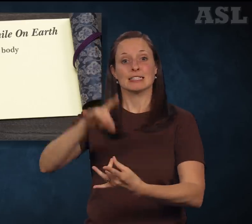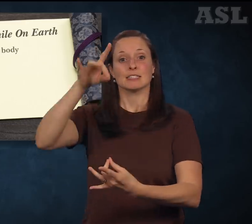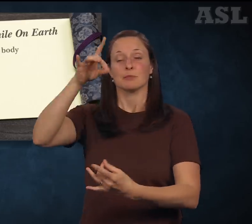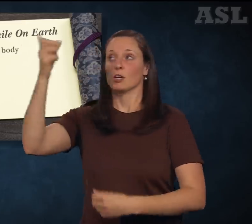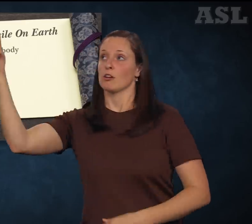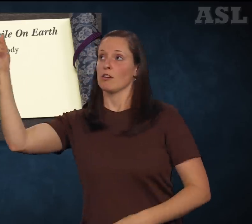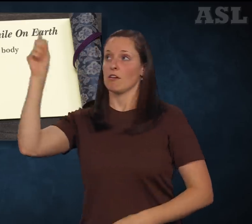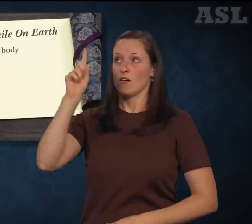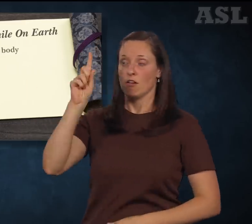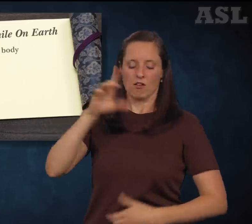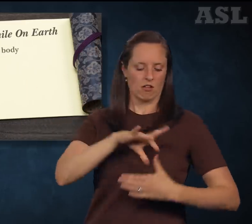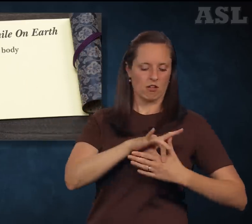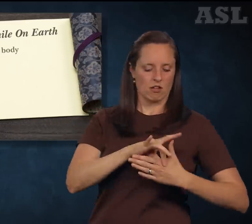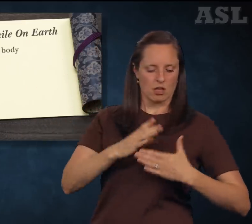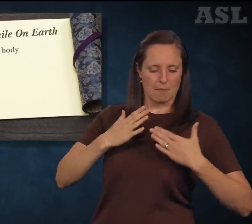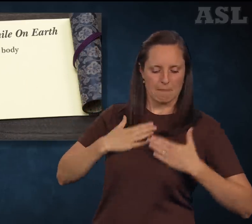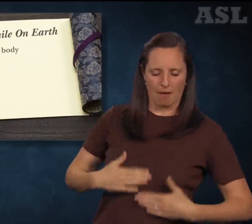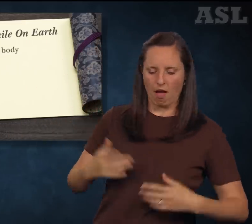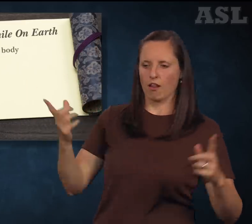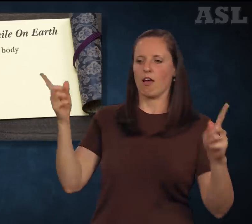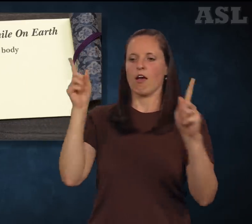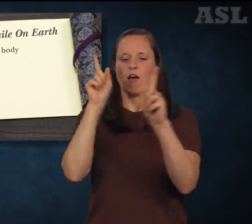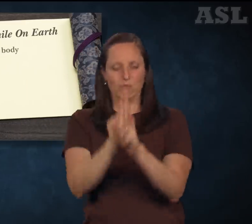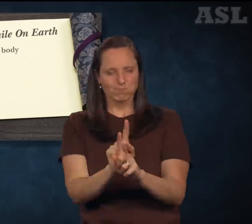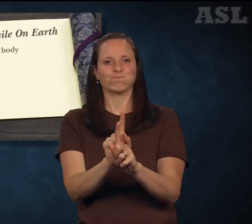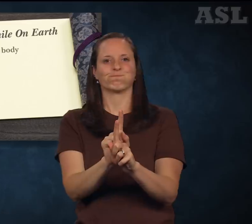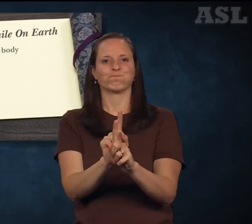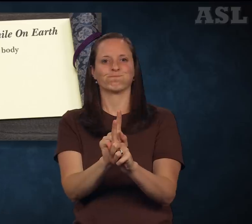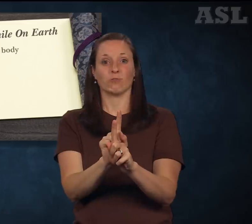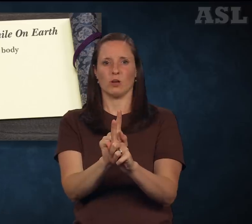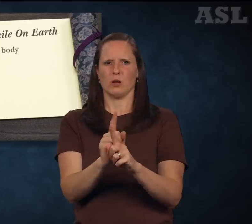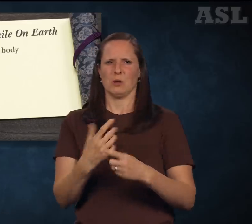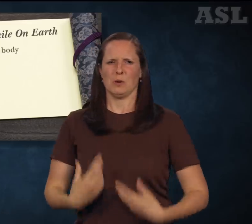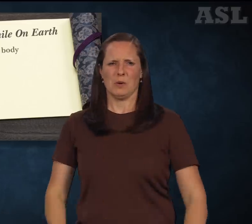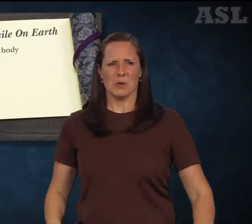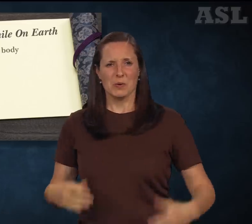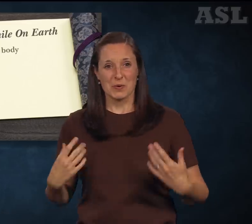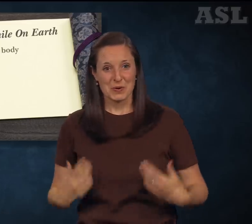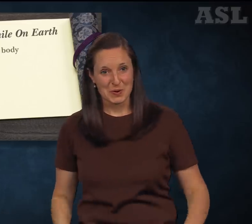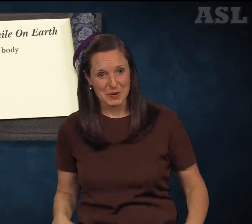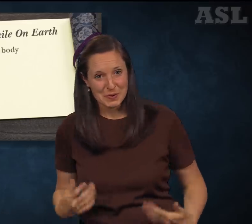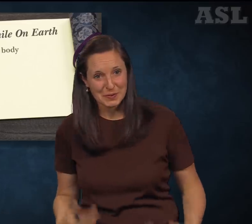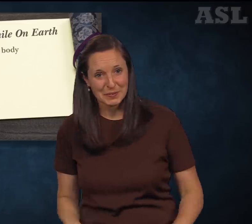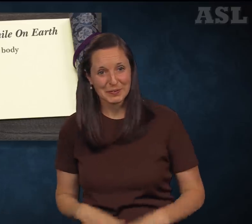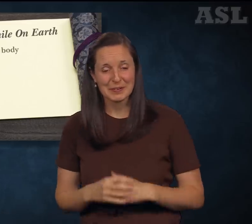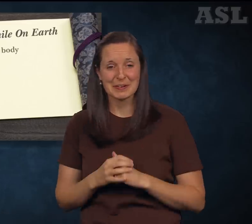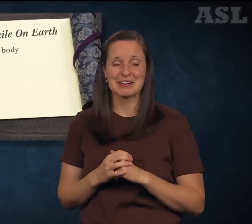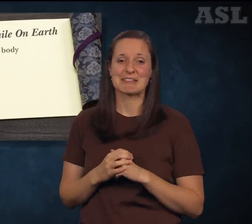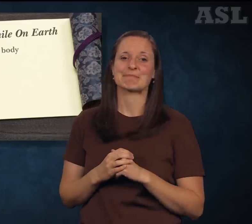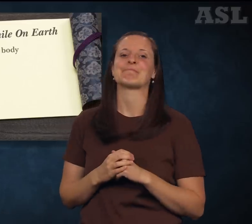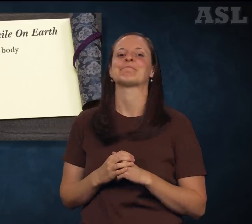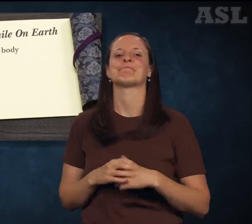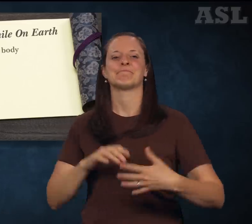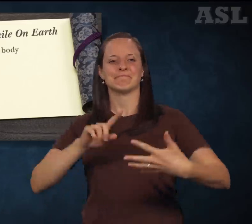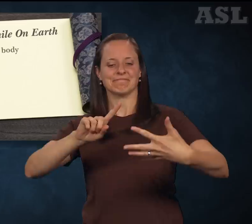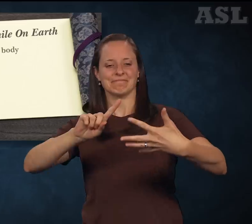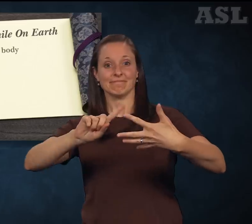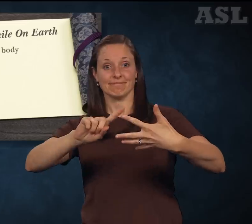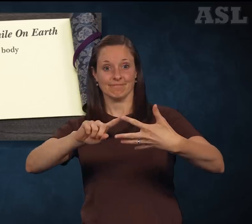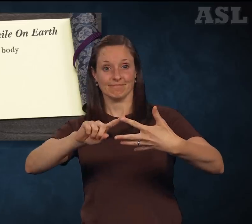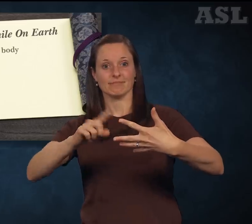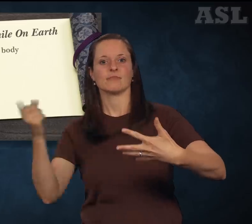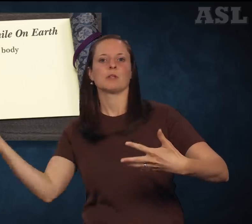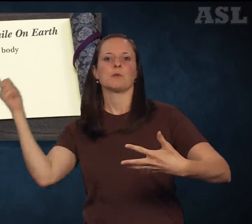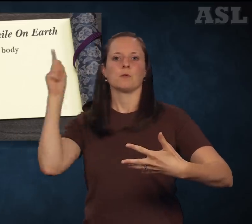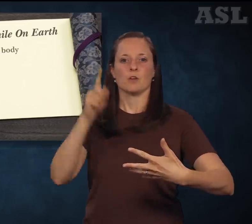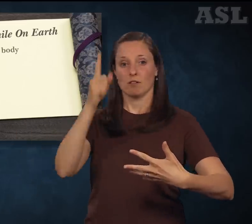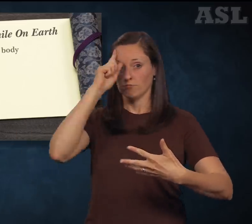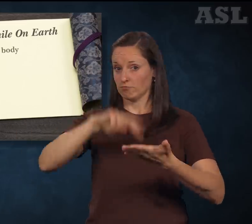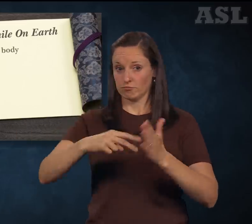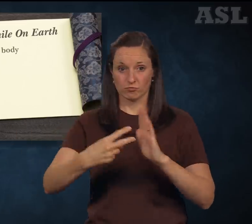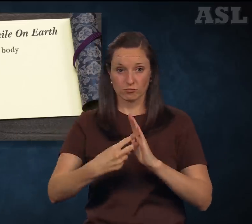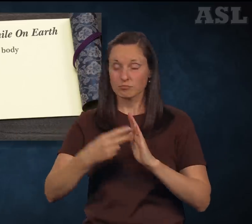MORTAL BODY.